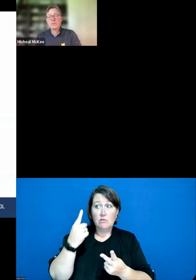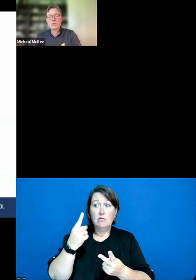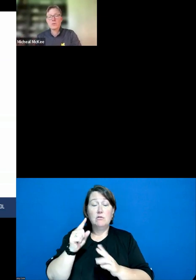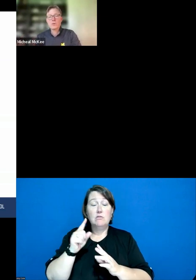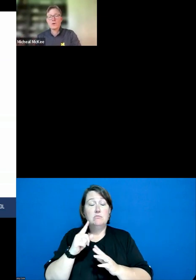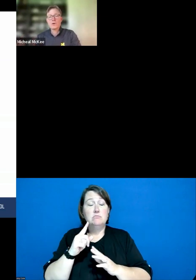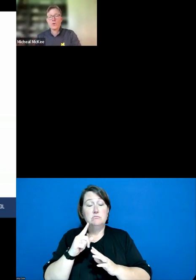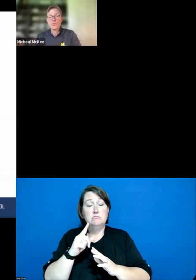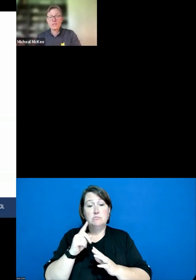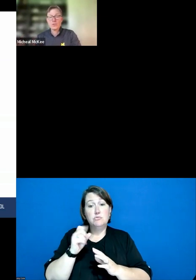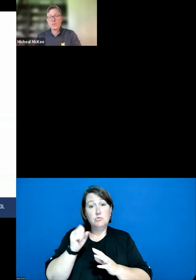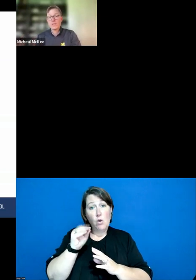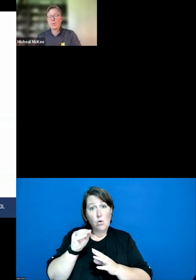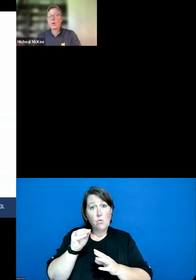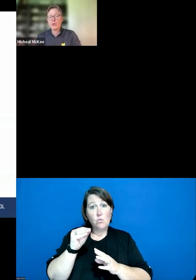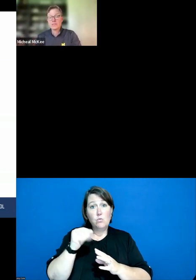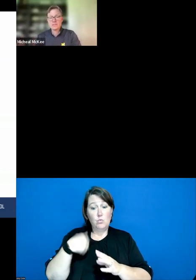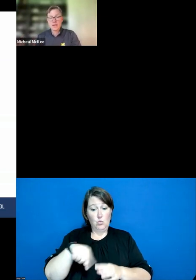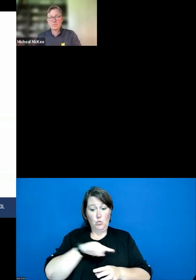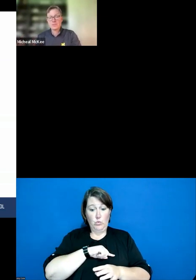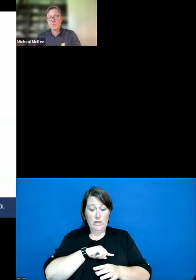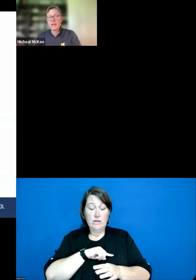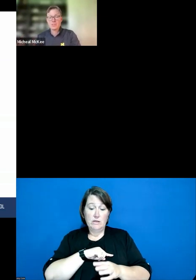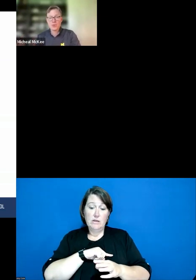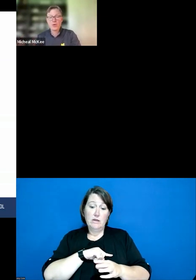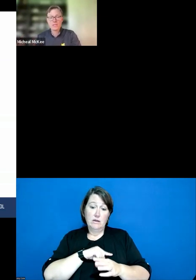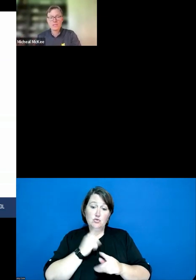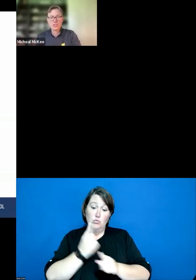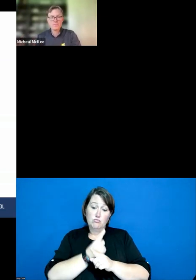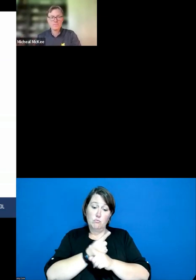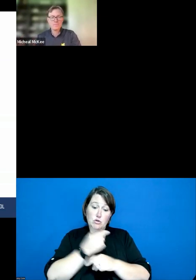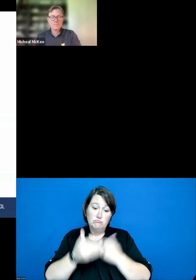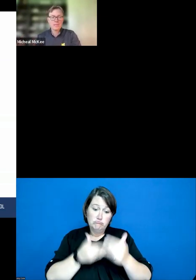to hopefully do the appropriate steps to manage your health condition.